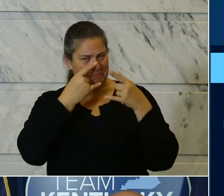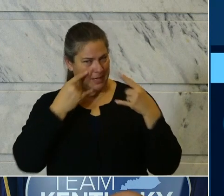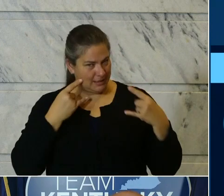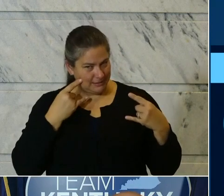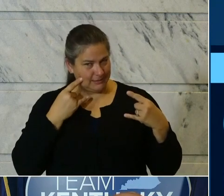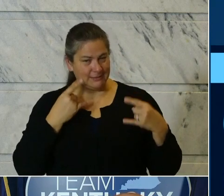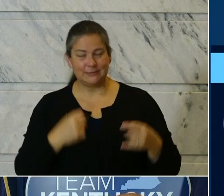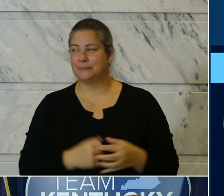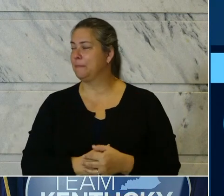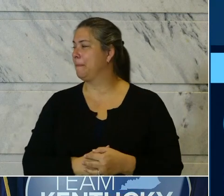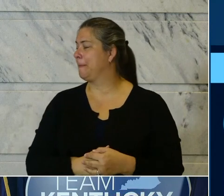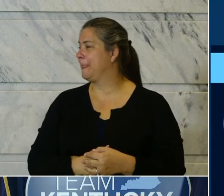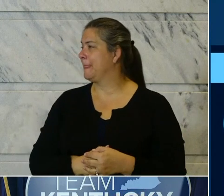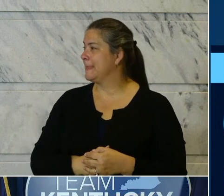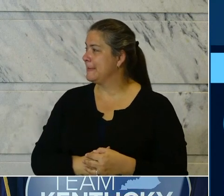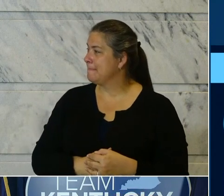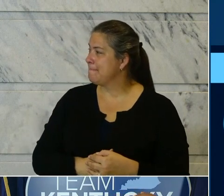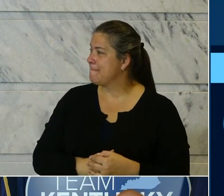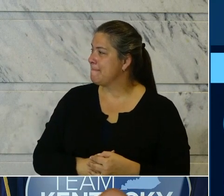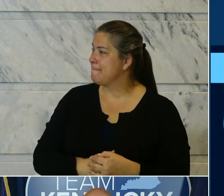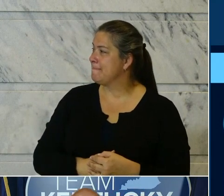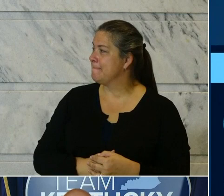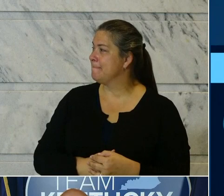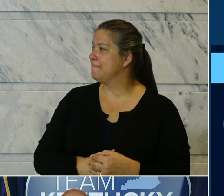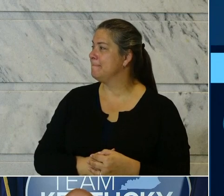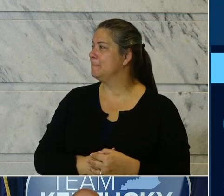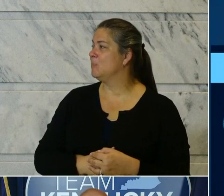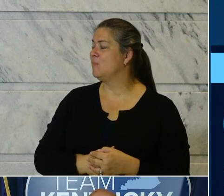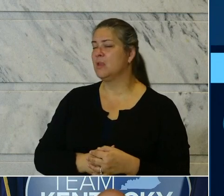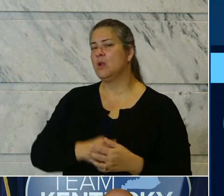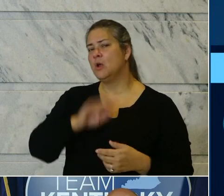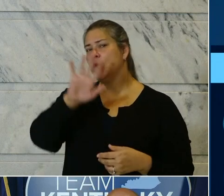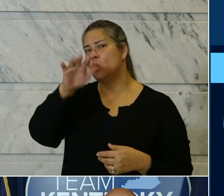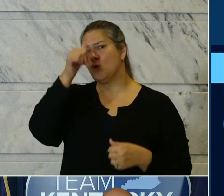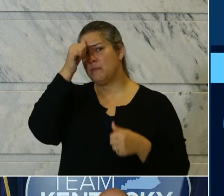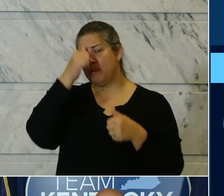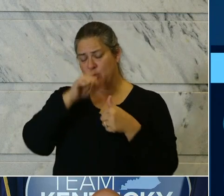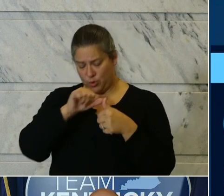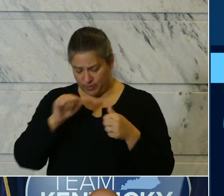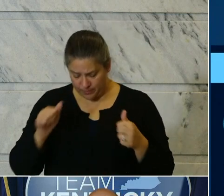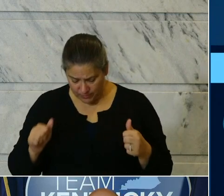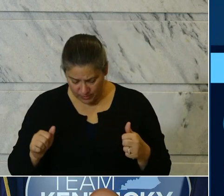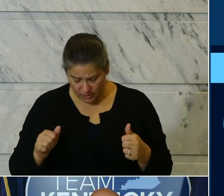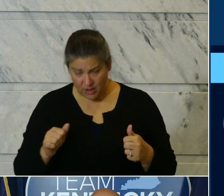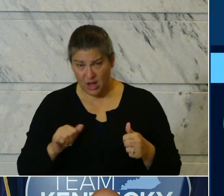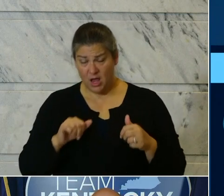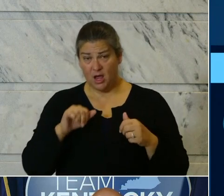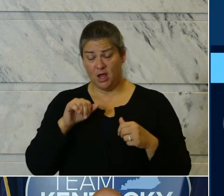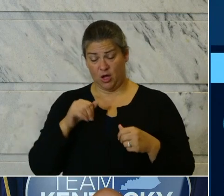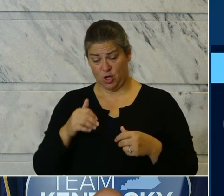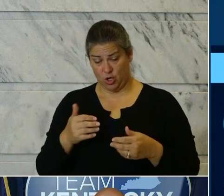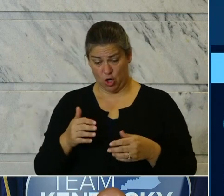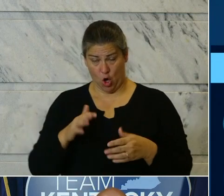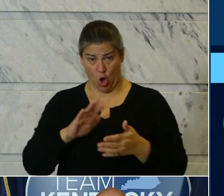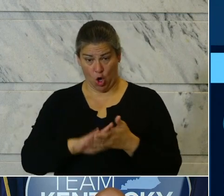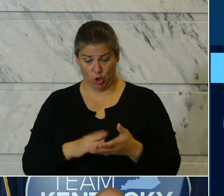HAVE FUN BUT WHERE MASS I'M EXCITED PLEASE. SO HERE MEMBER